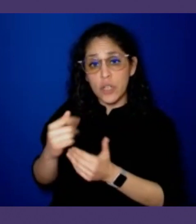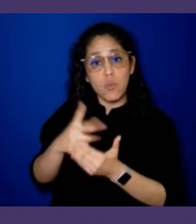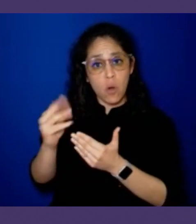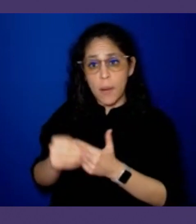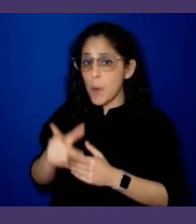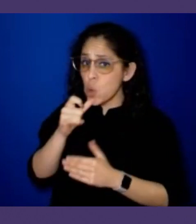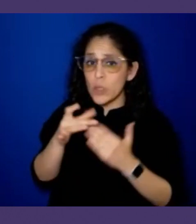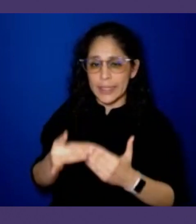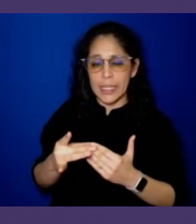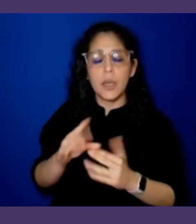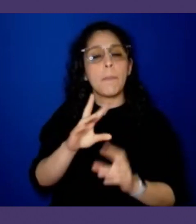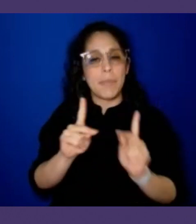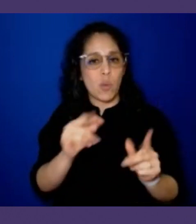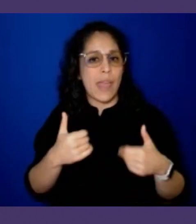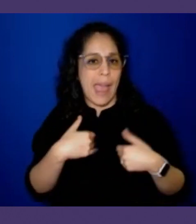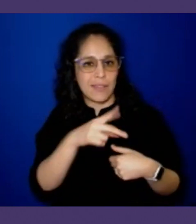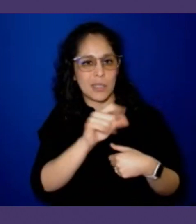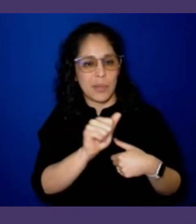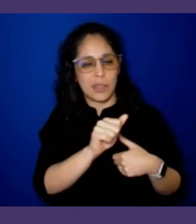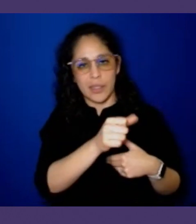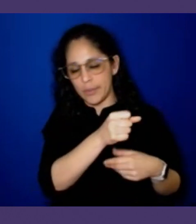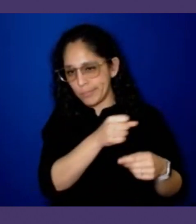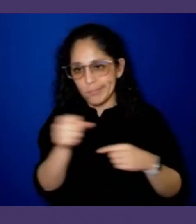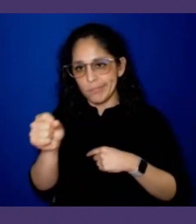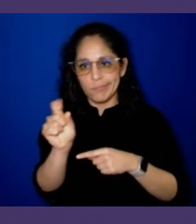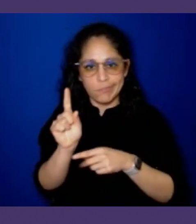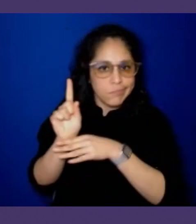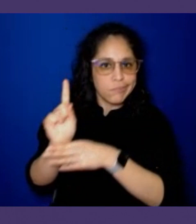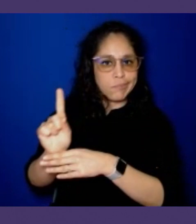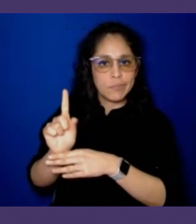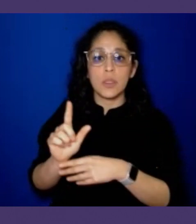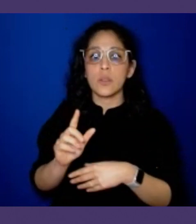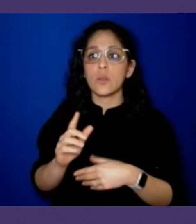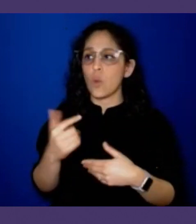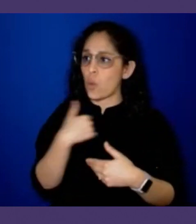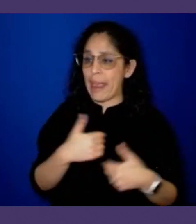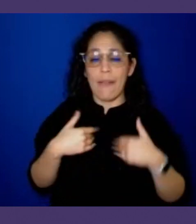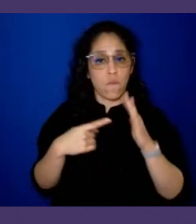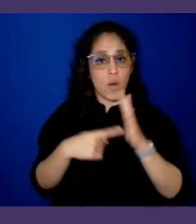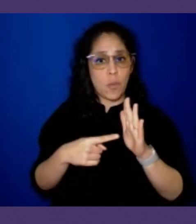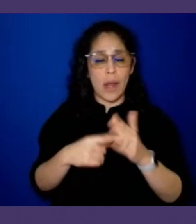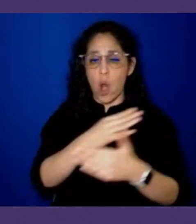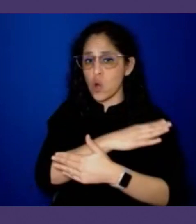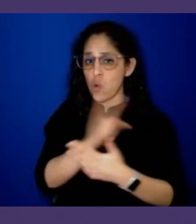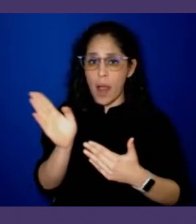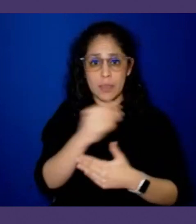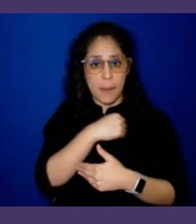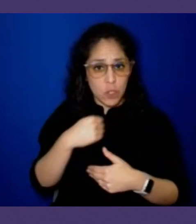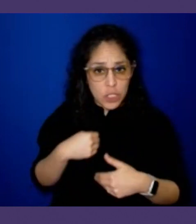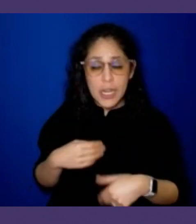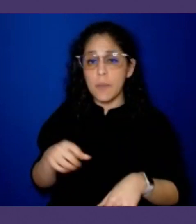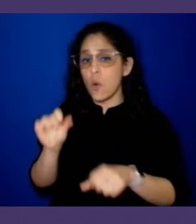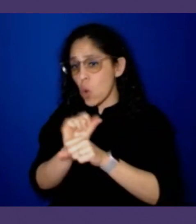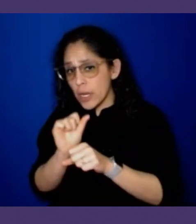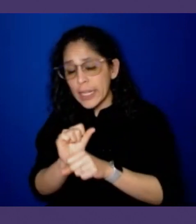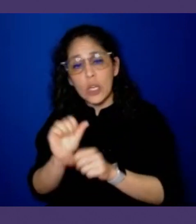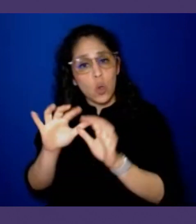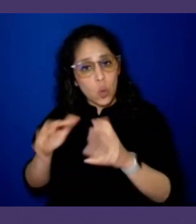We're pleased to see good representation in our membership across our membership and our volunteer leadership and working groups. We do require disability leadership